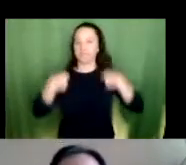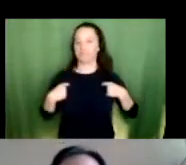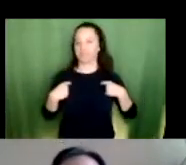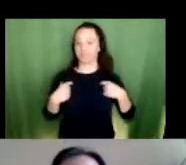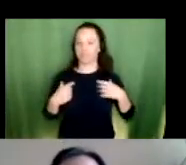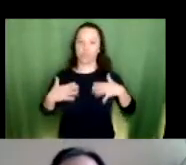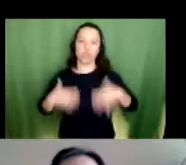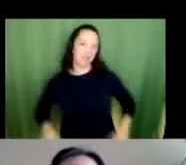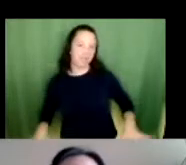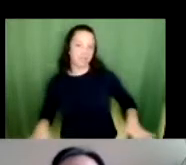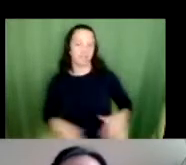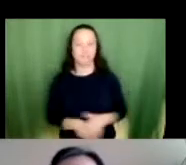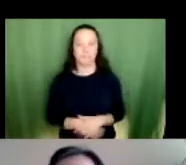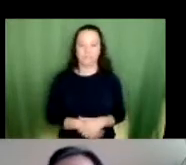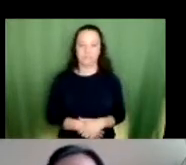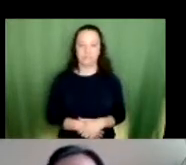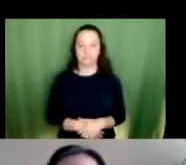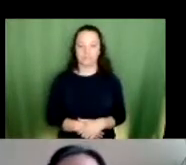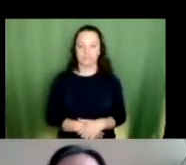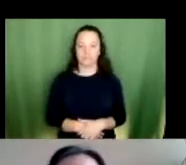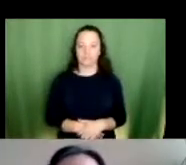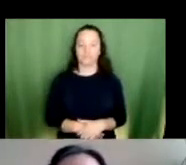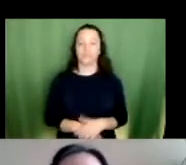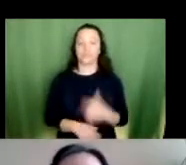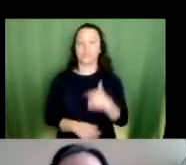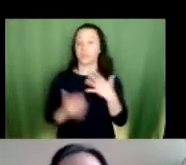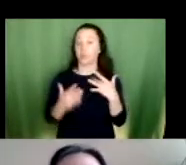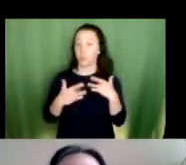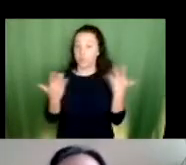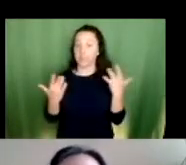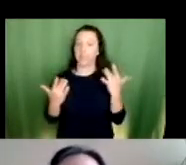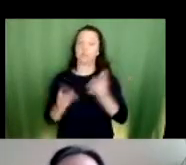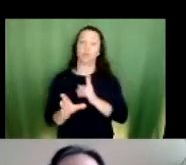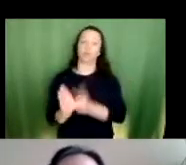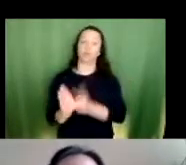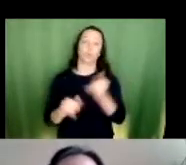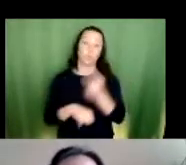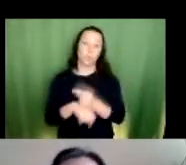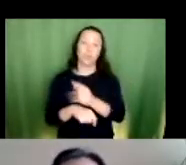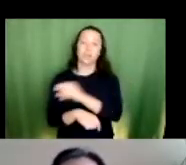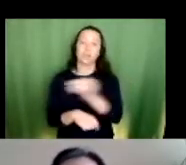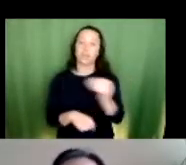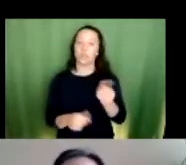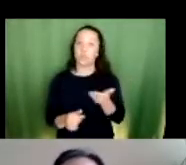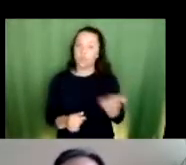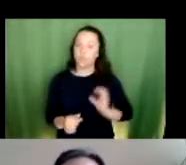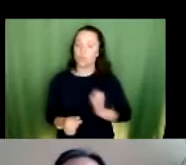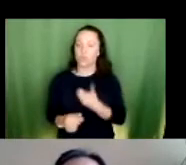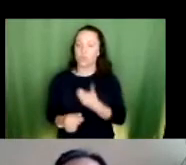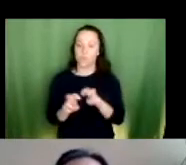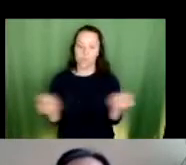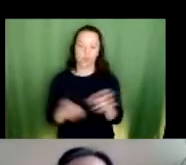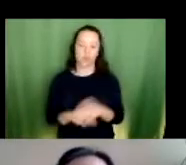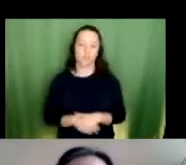I am so thrilled to be here today. And to introduce our panel. So next slide please.